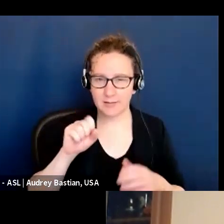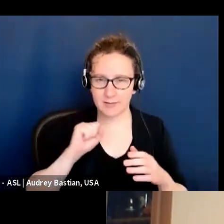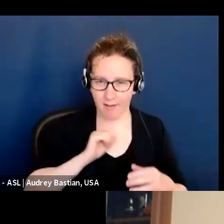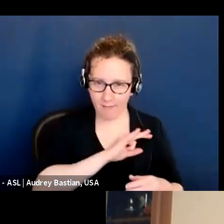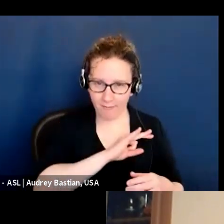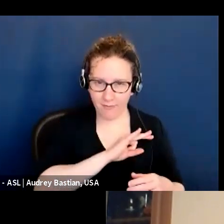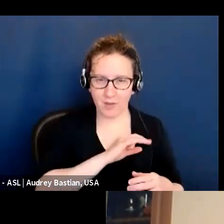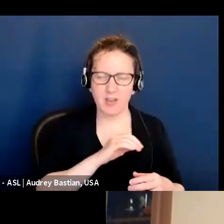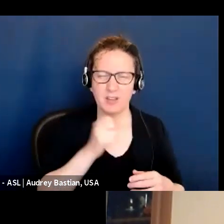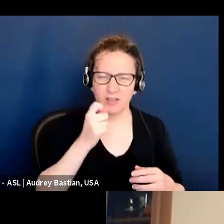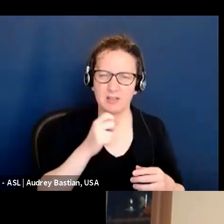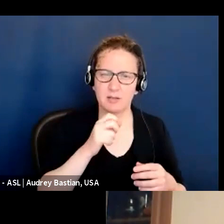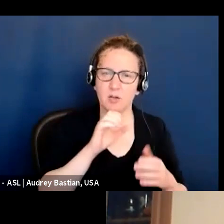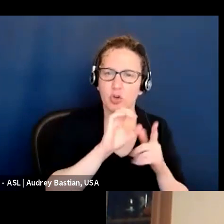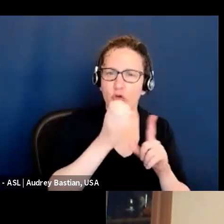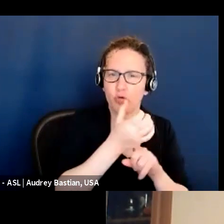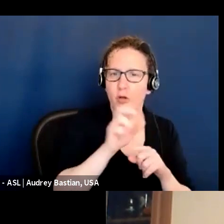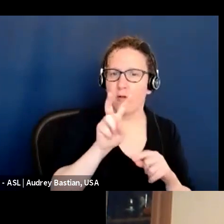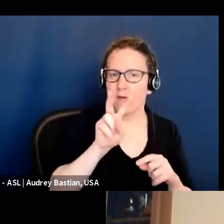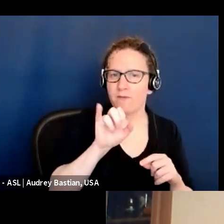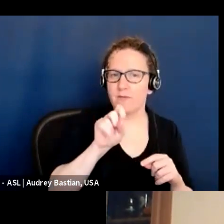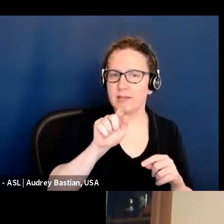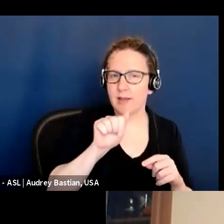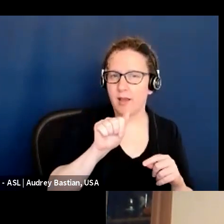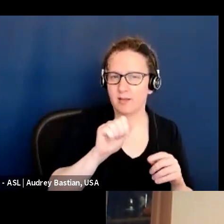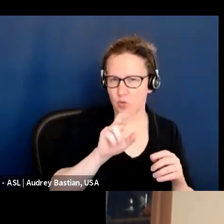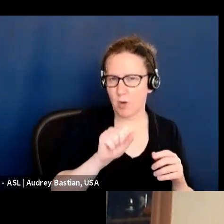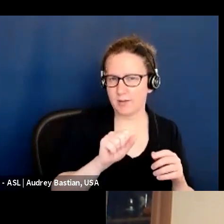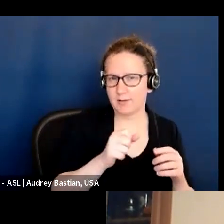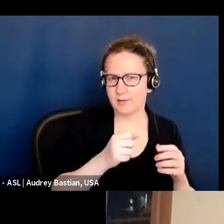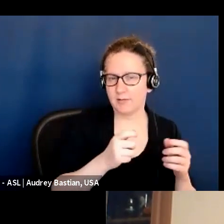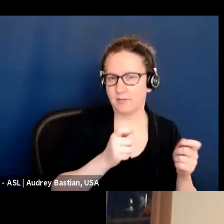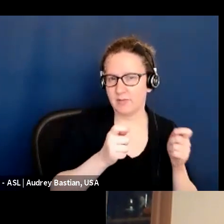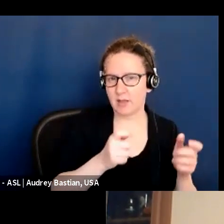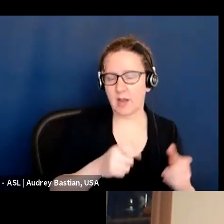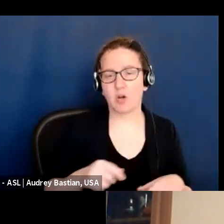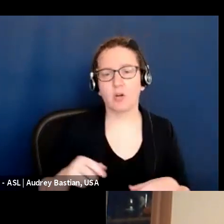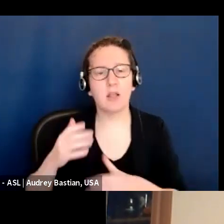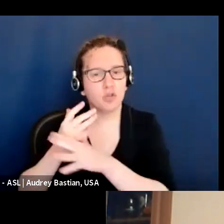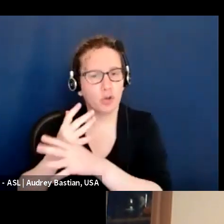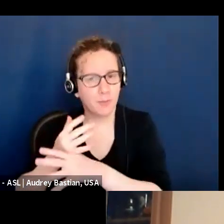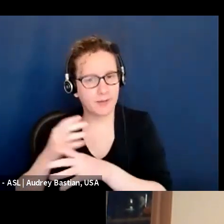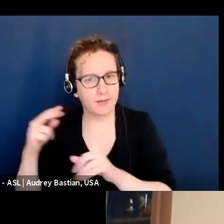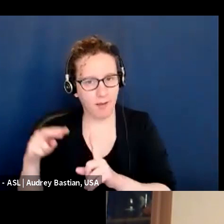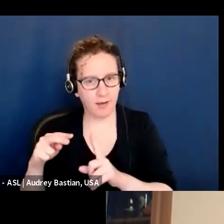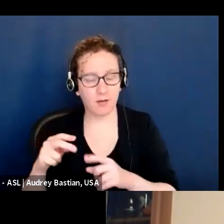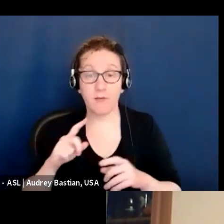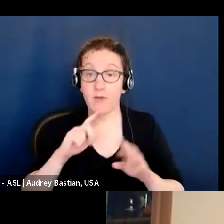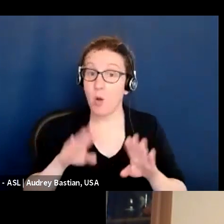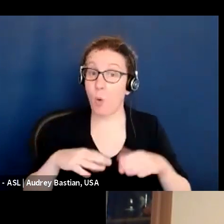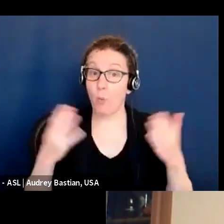the cultural vistas, the U.S. facilitator, and the German side were very open about how to improve.